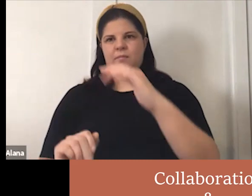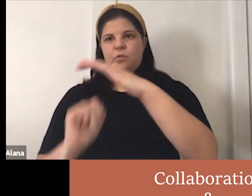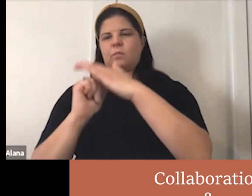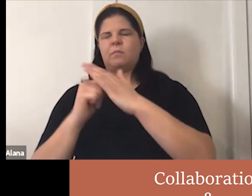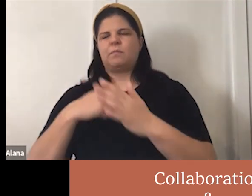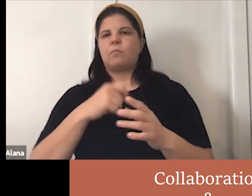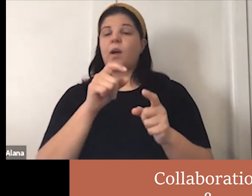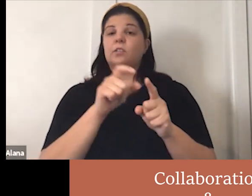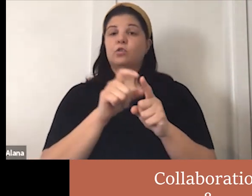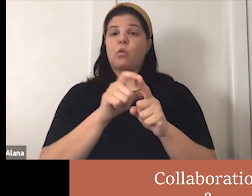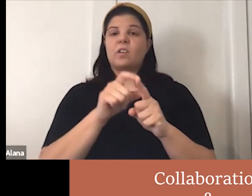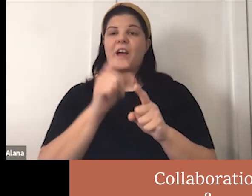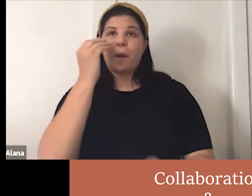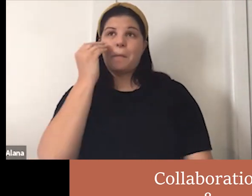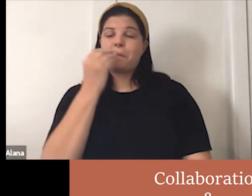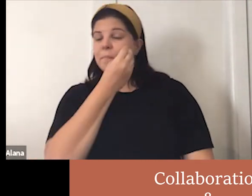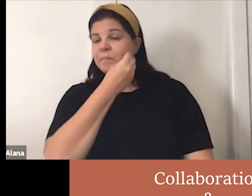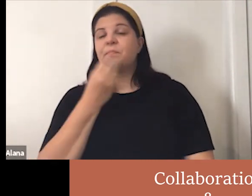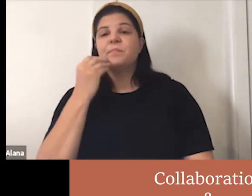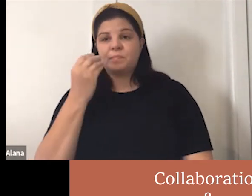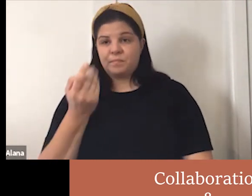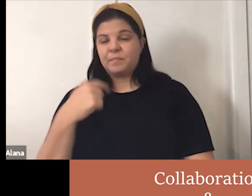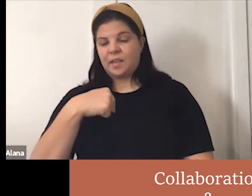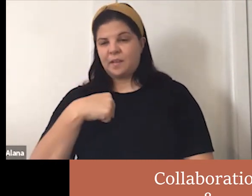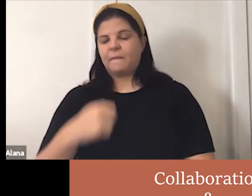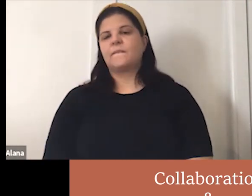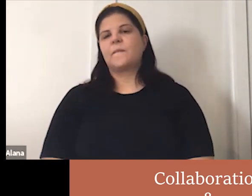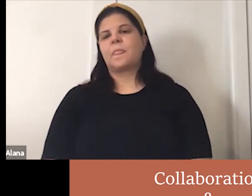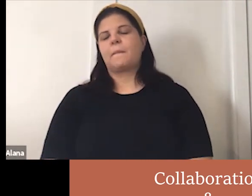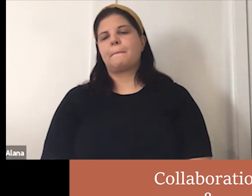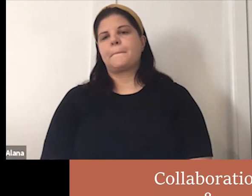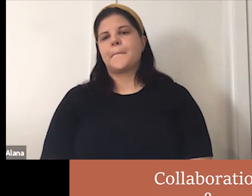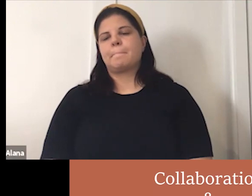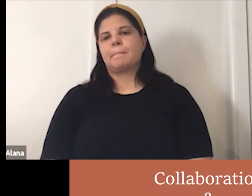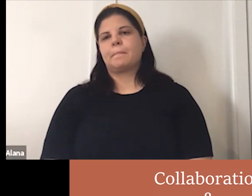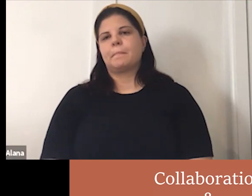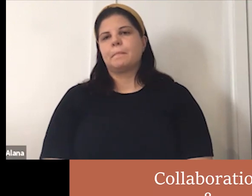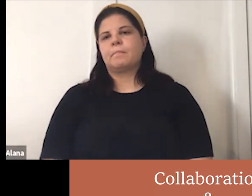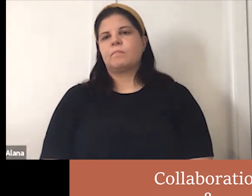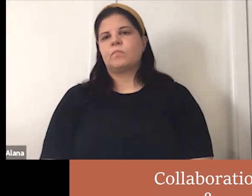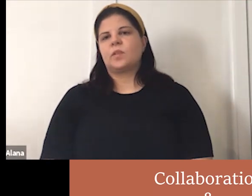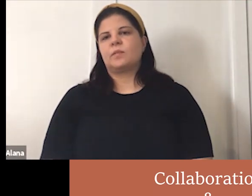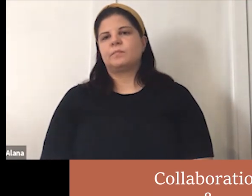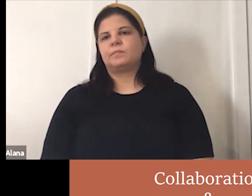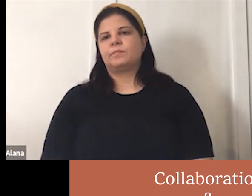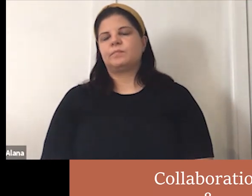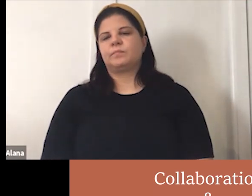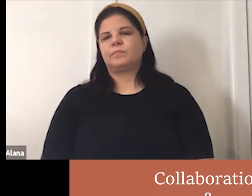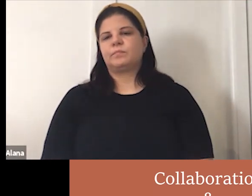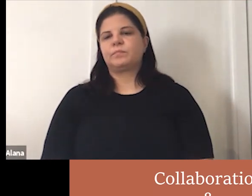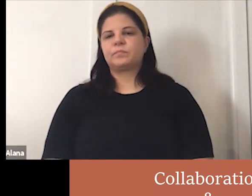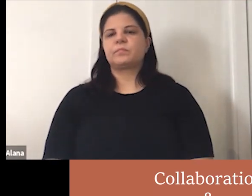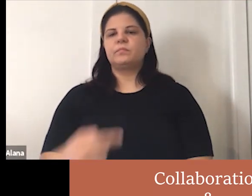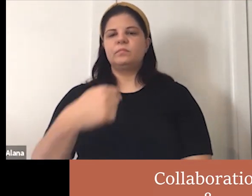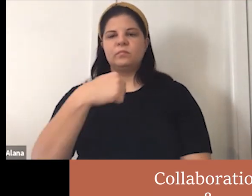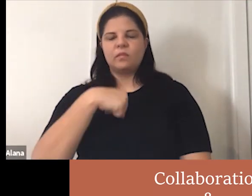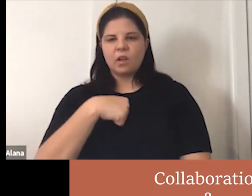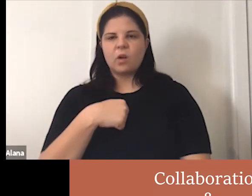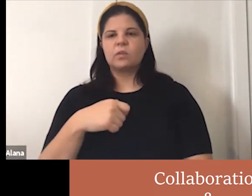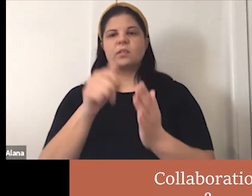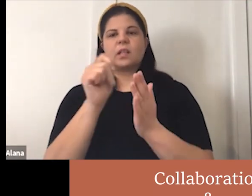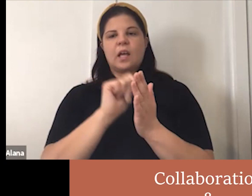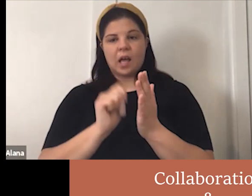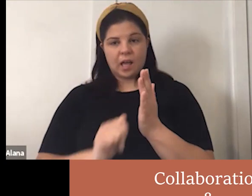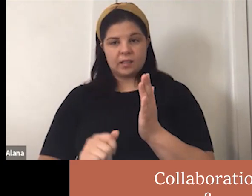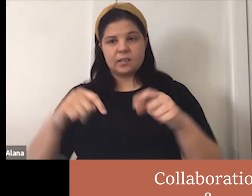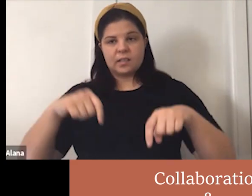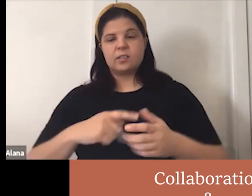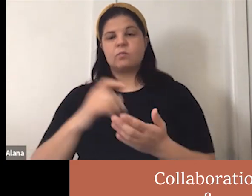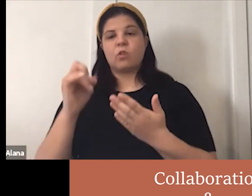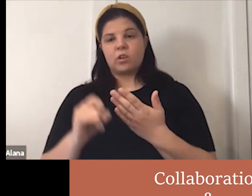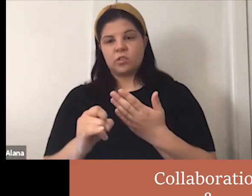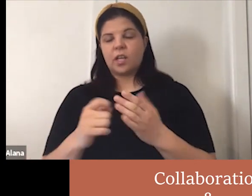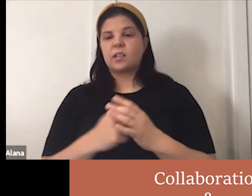the make-up, I was both the main artist in this project and in a sense of writing it,